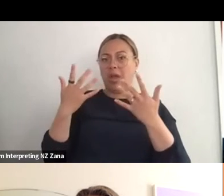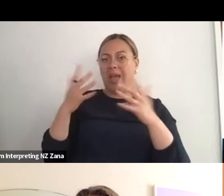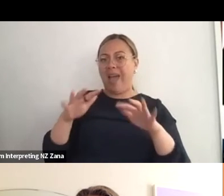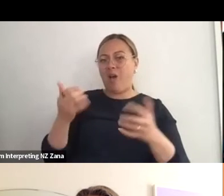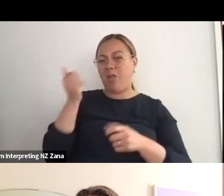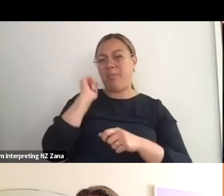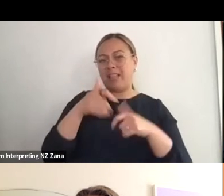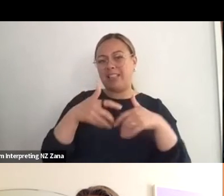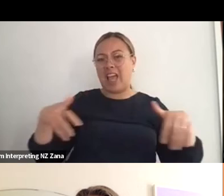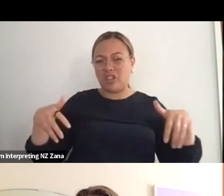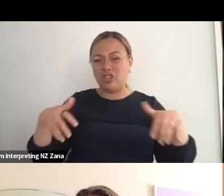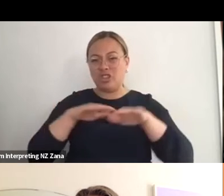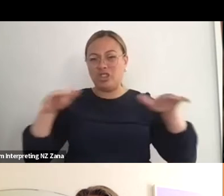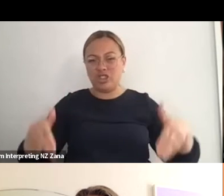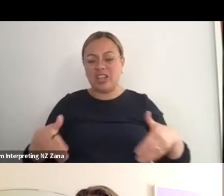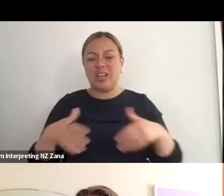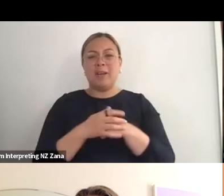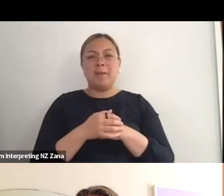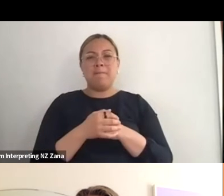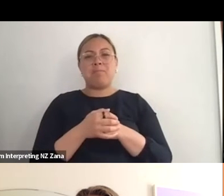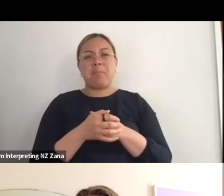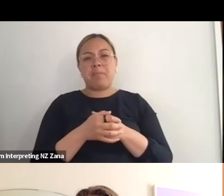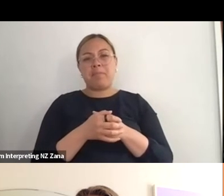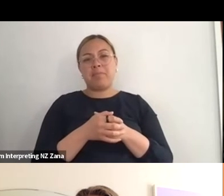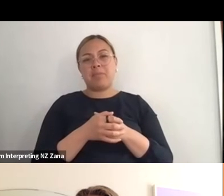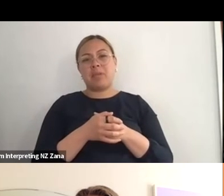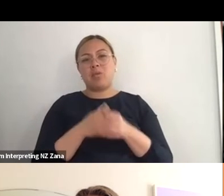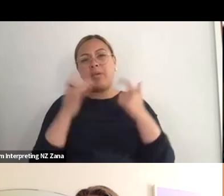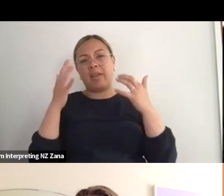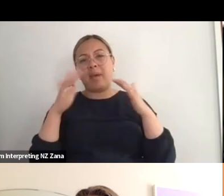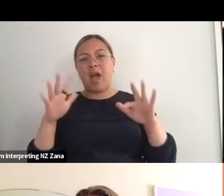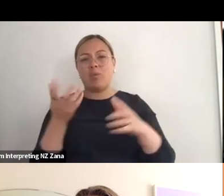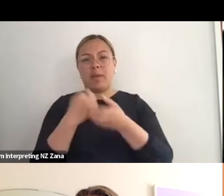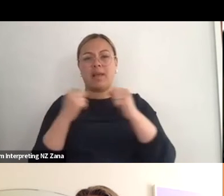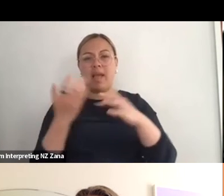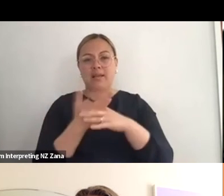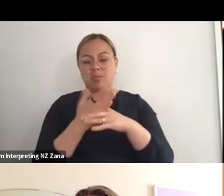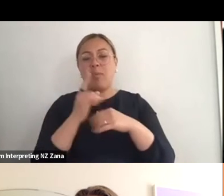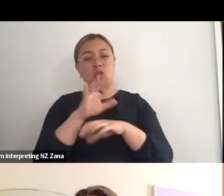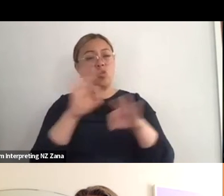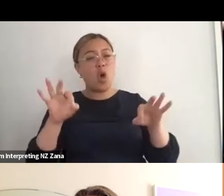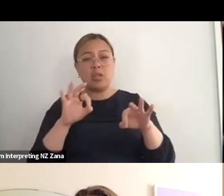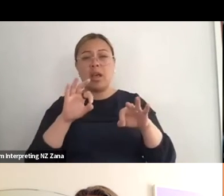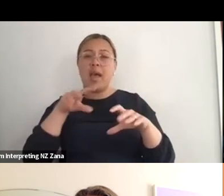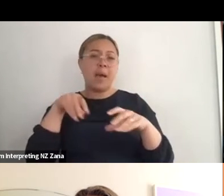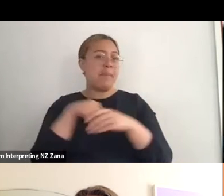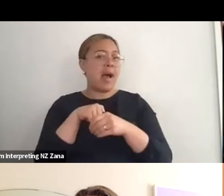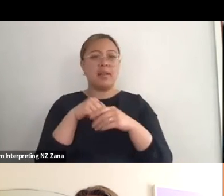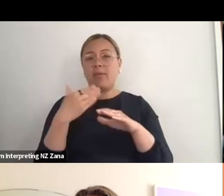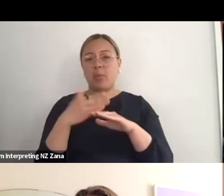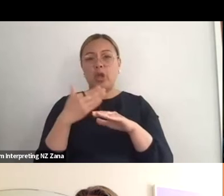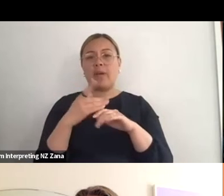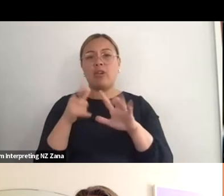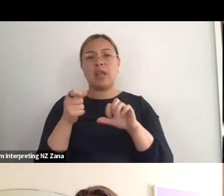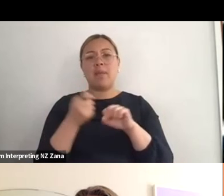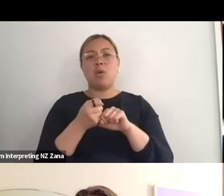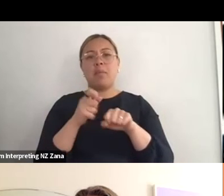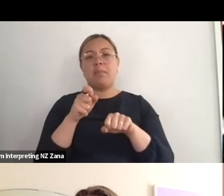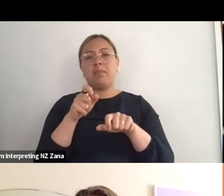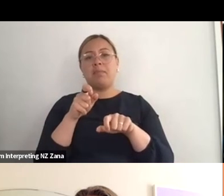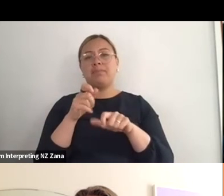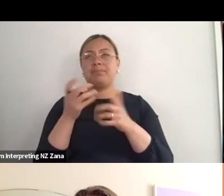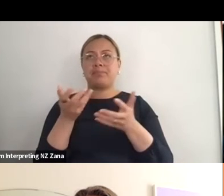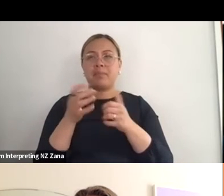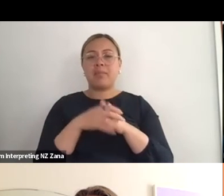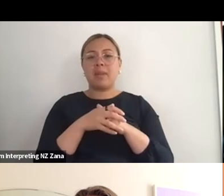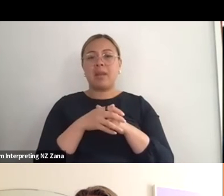that as- it's part of the work. Like people get to stay behind- like I made a show The Guide Gods